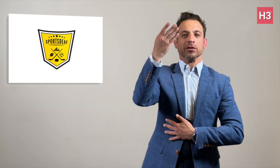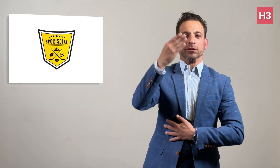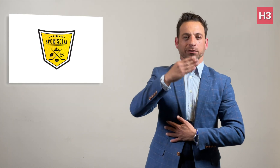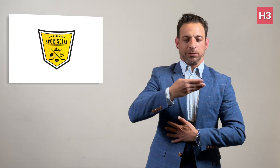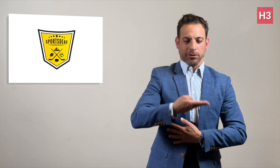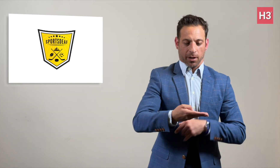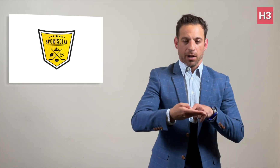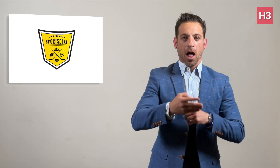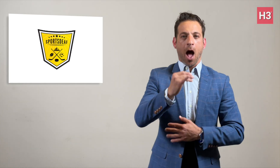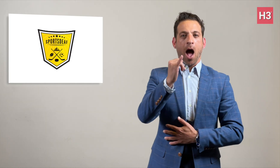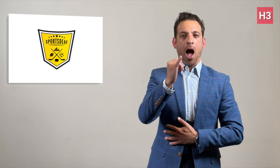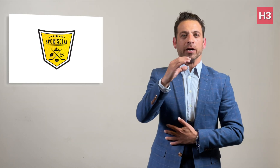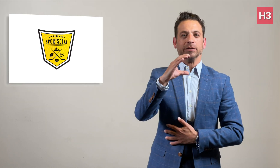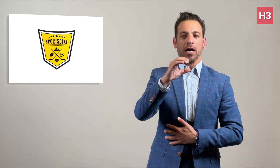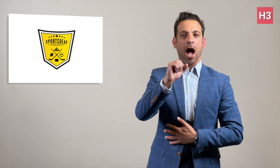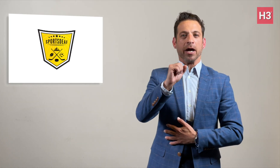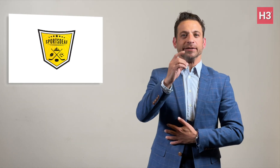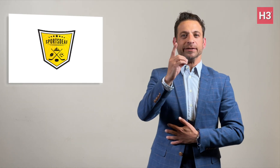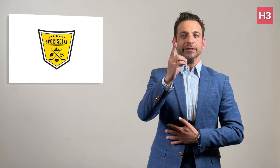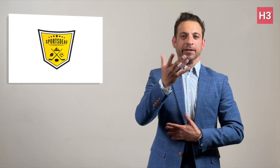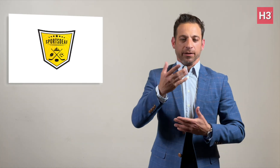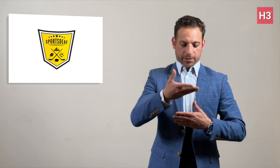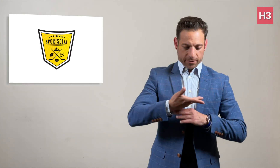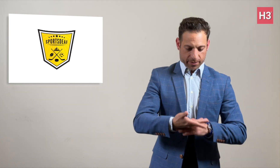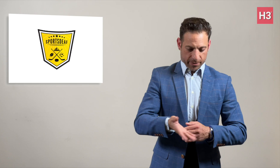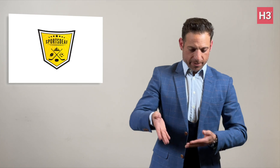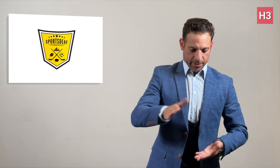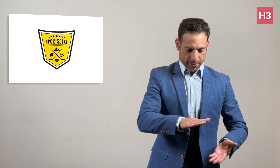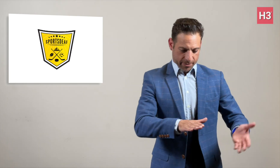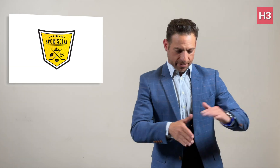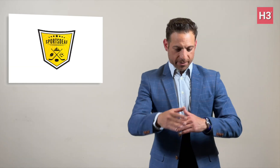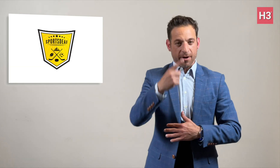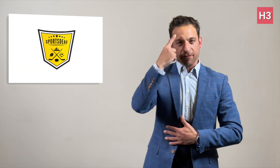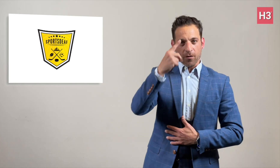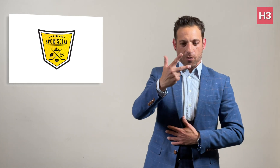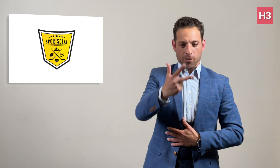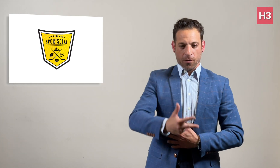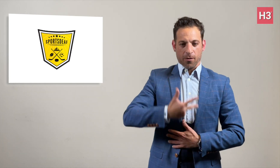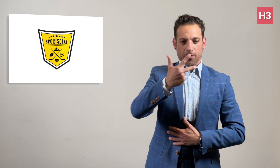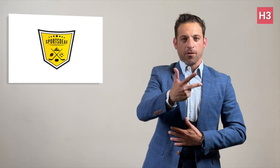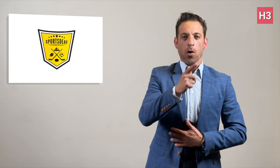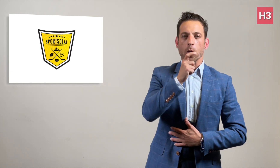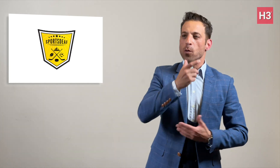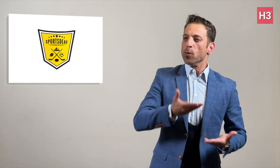than the Opening Ceremony due to